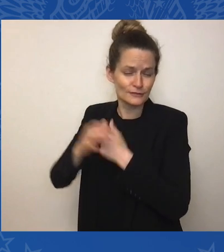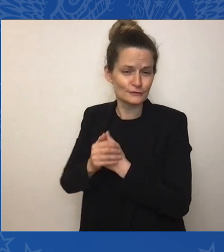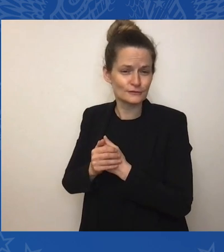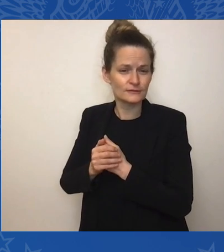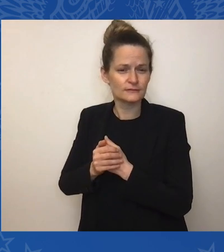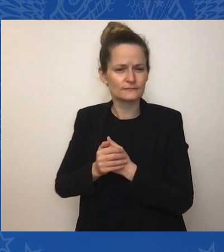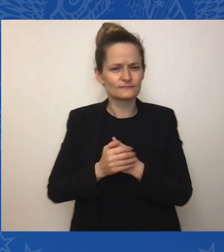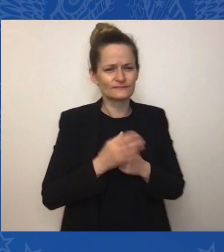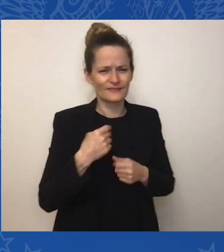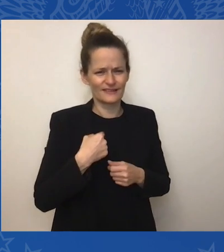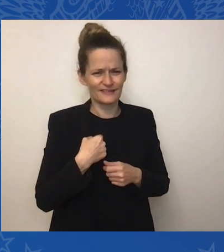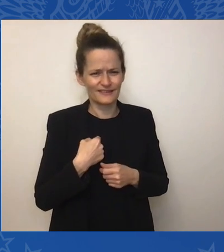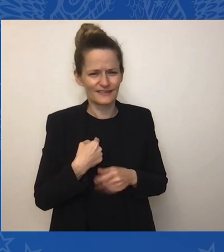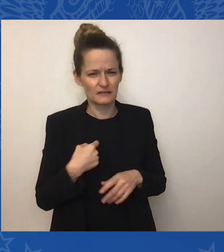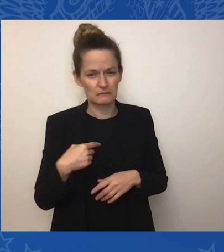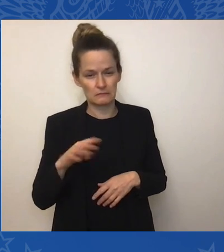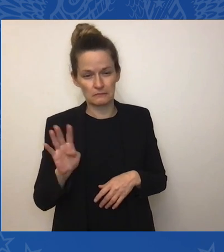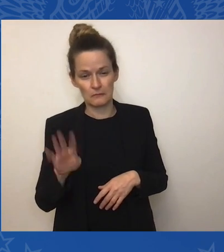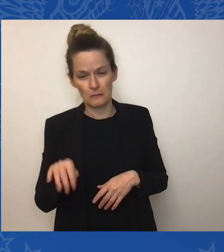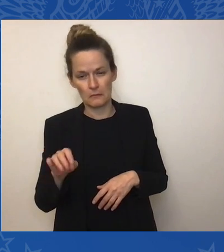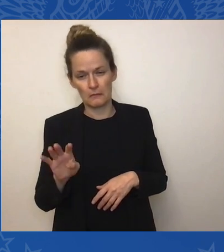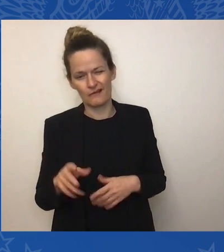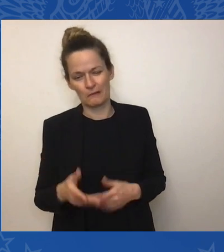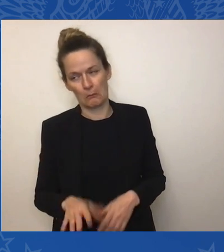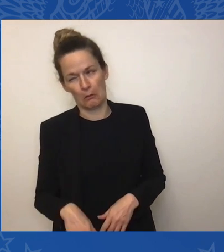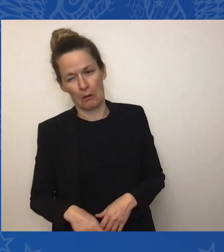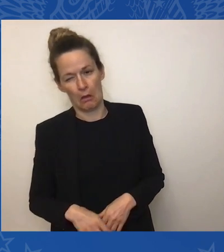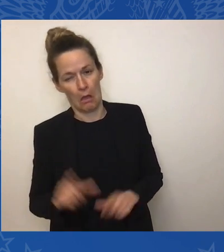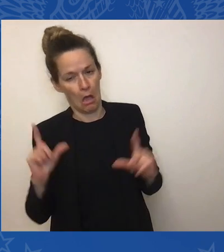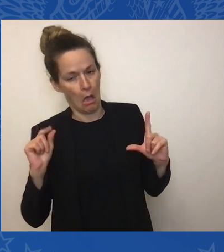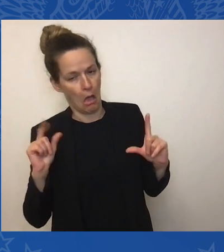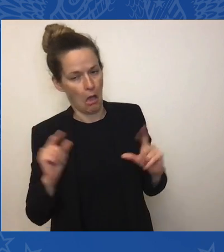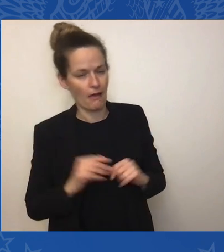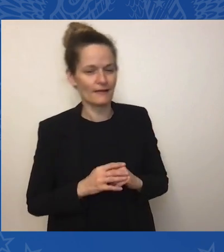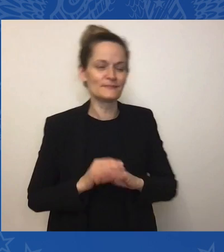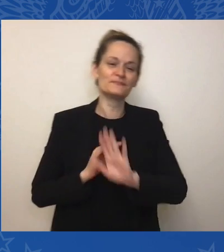from the political science department -- I think he could picture me here in the endzone,